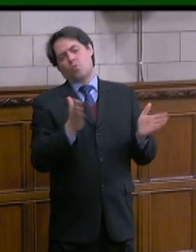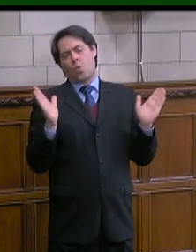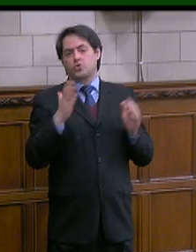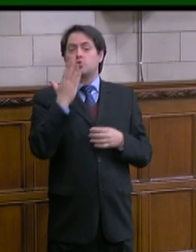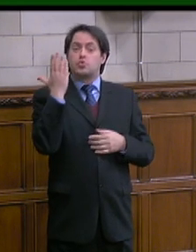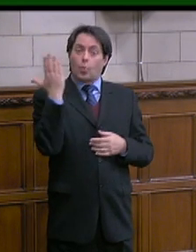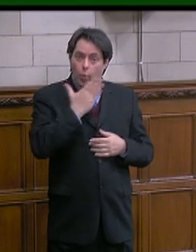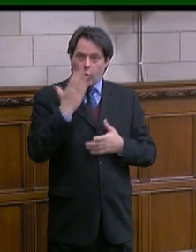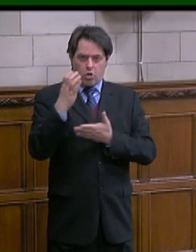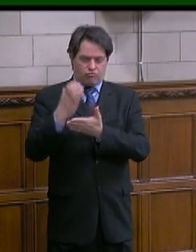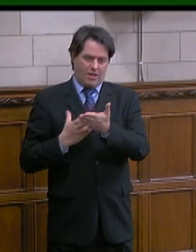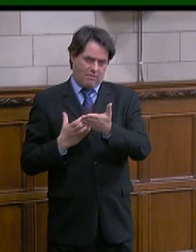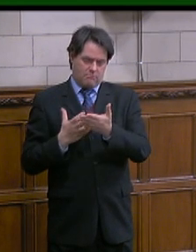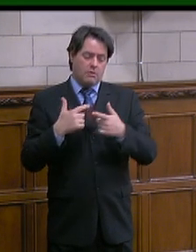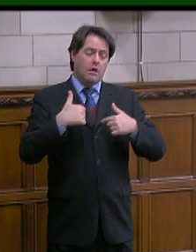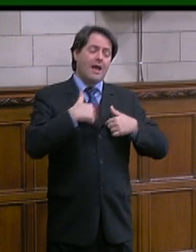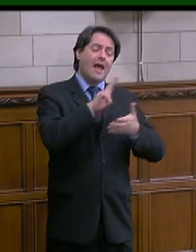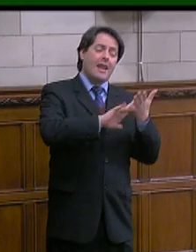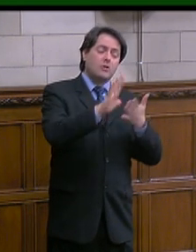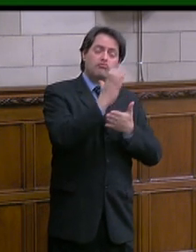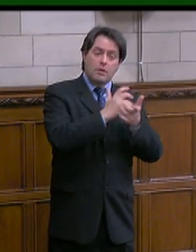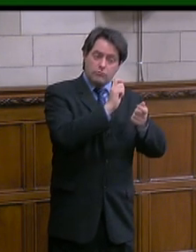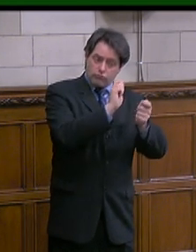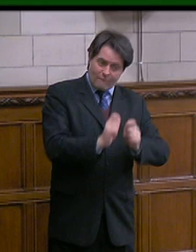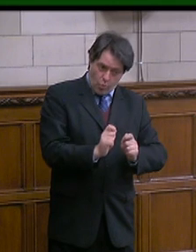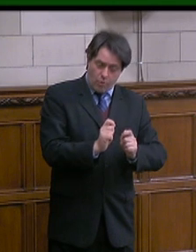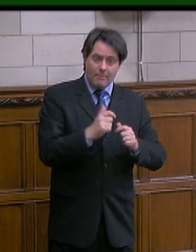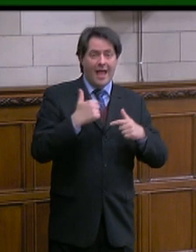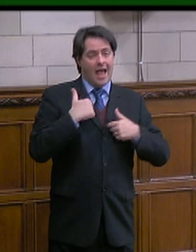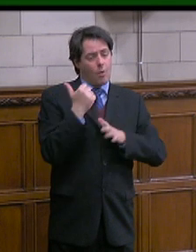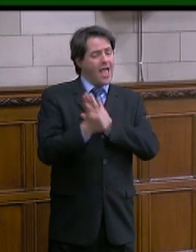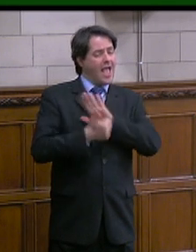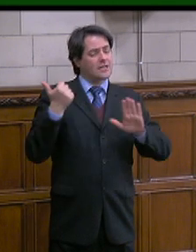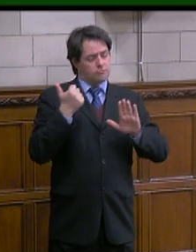When we reformed the national curriculum, our expert panel made a clear distinction